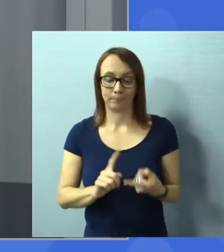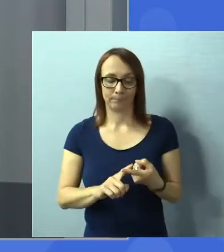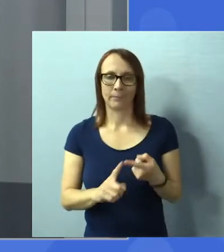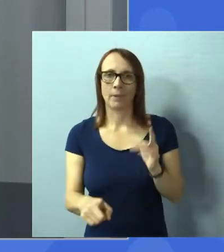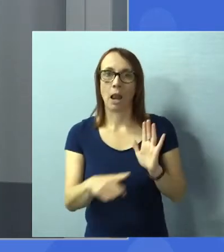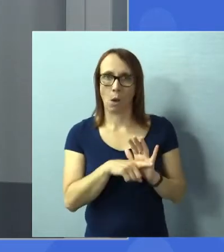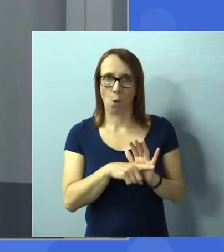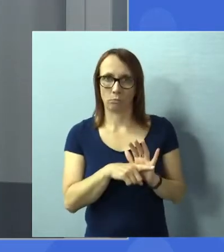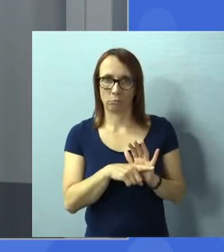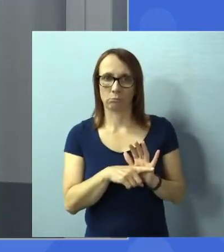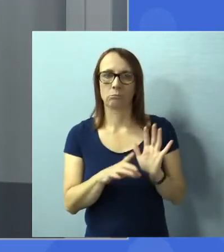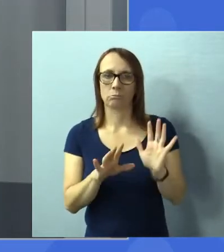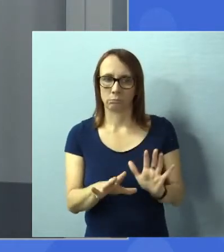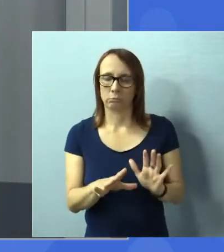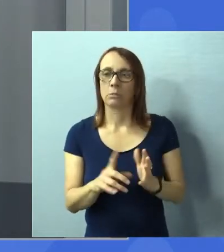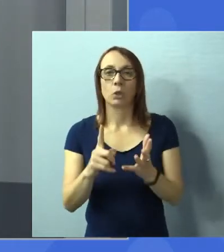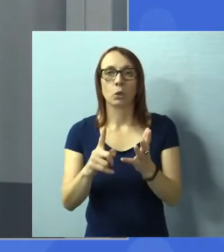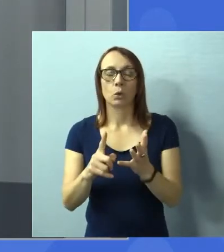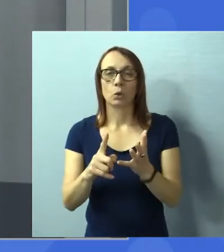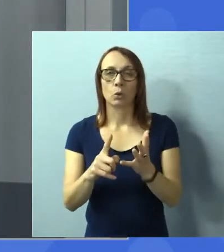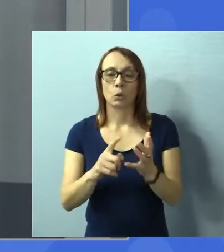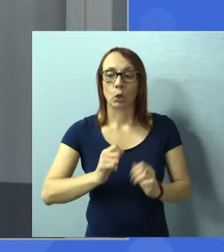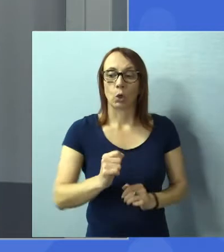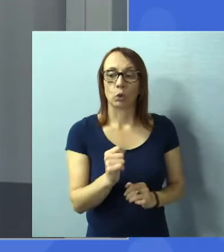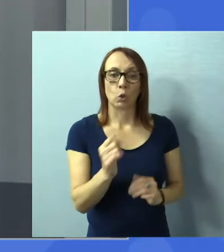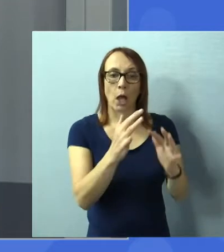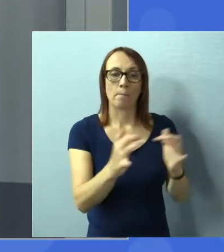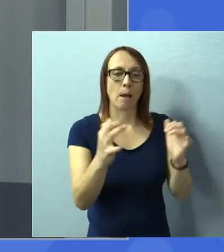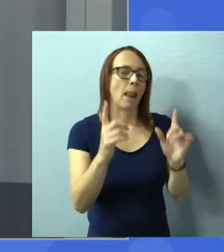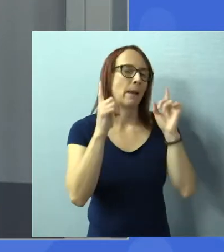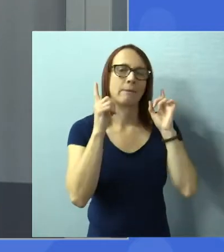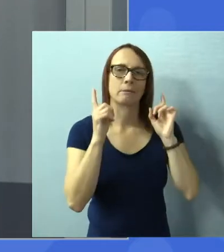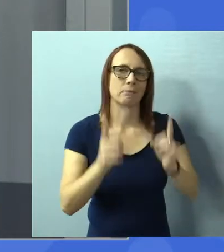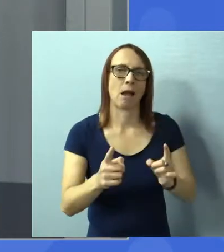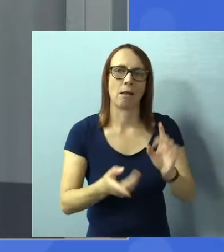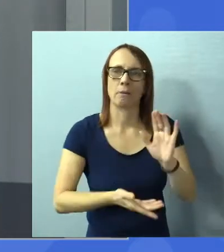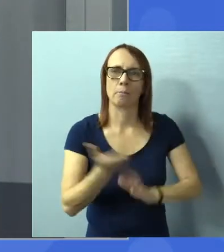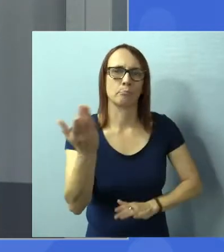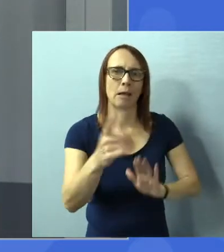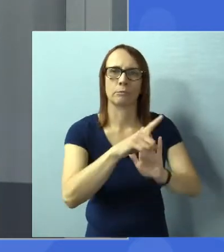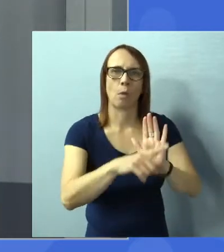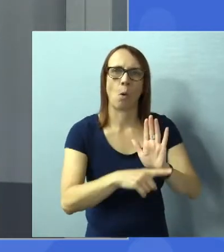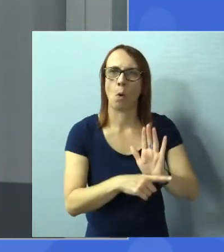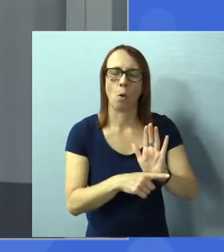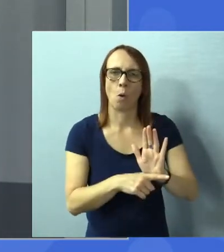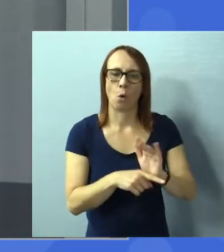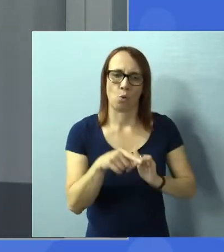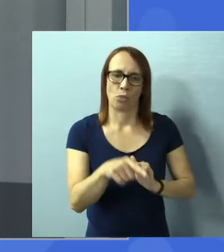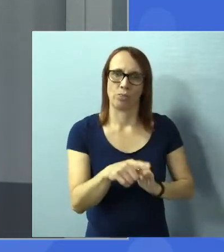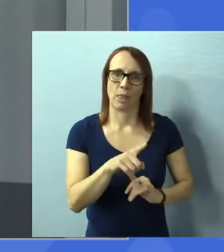we said that the UK the Scottish Parliament cannot legislate and reserved areas the Constitution the union between Scotland and England is reserved and